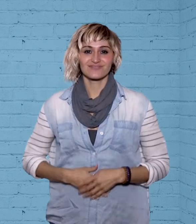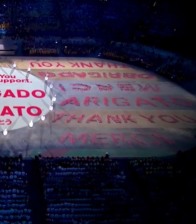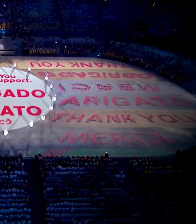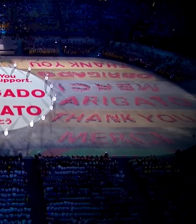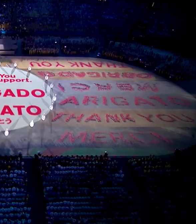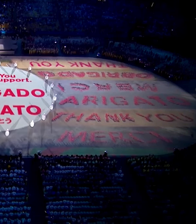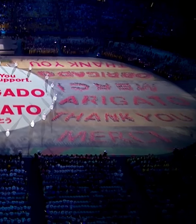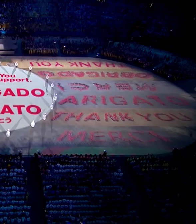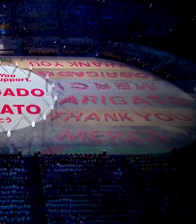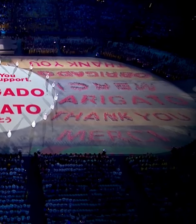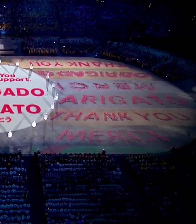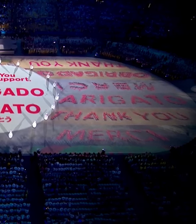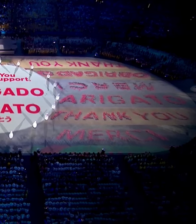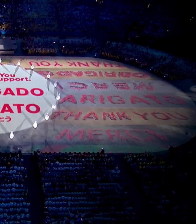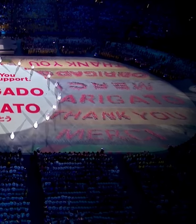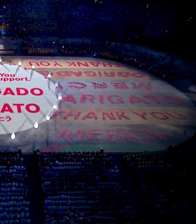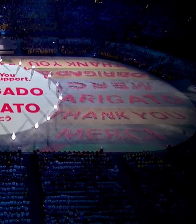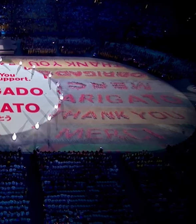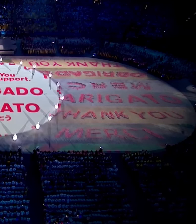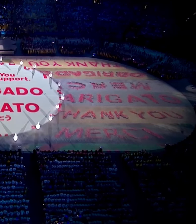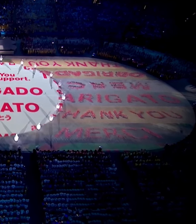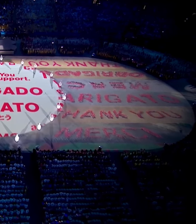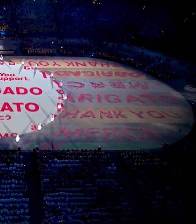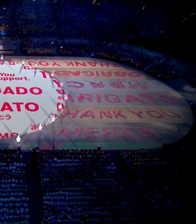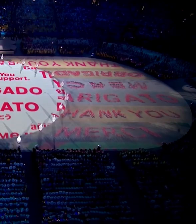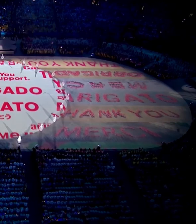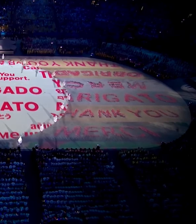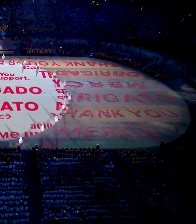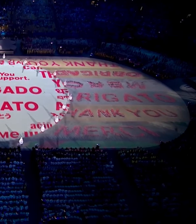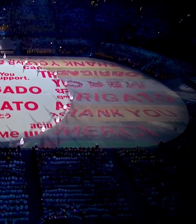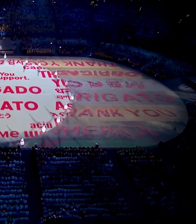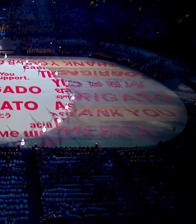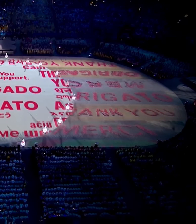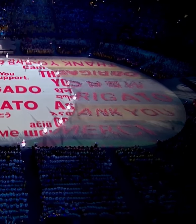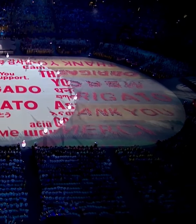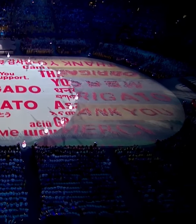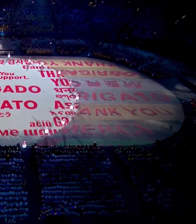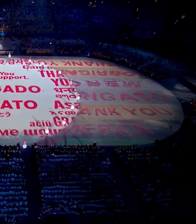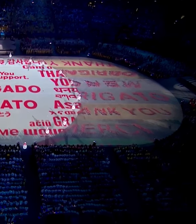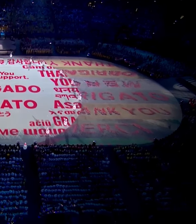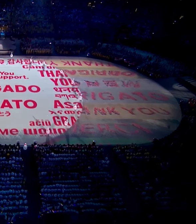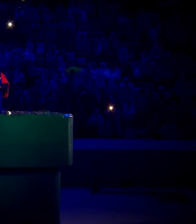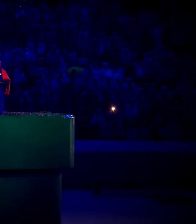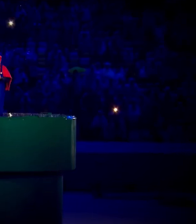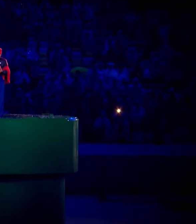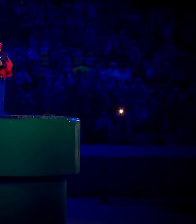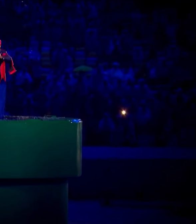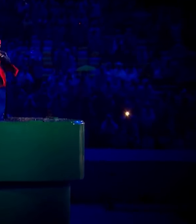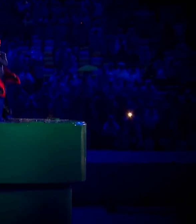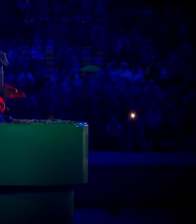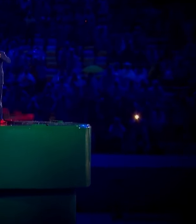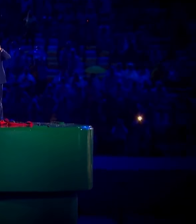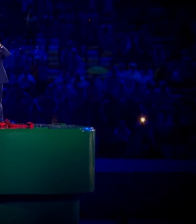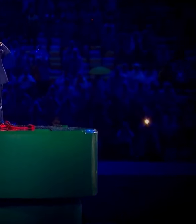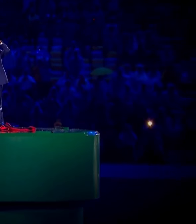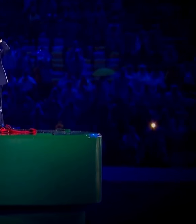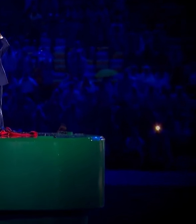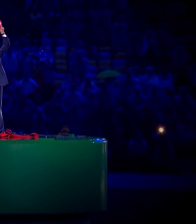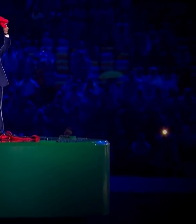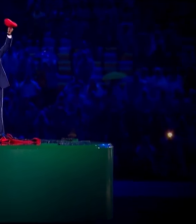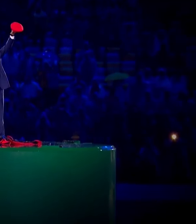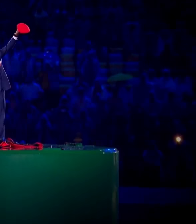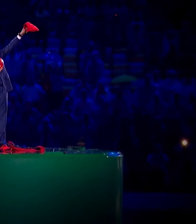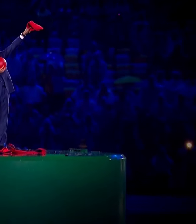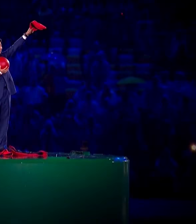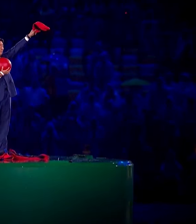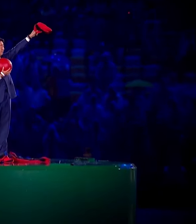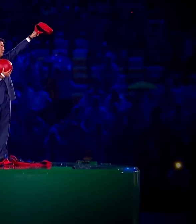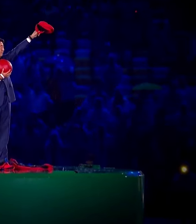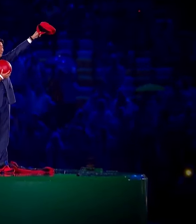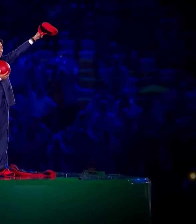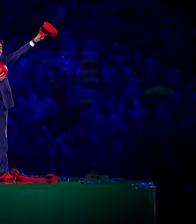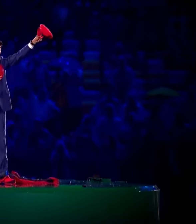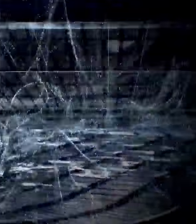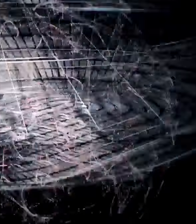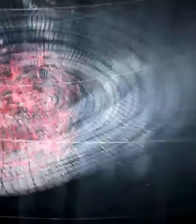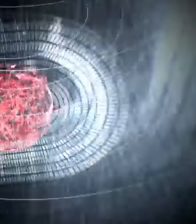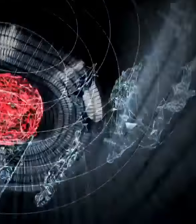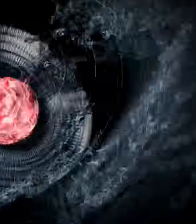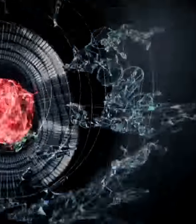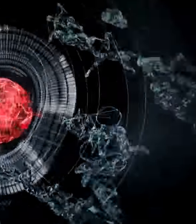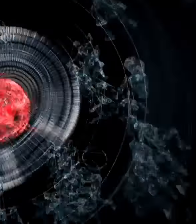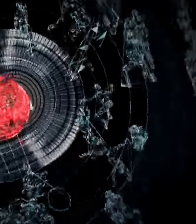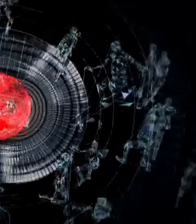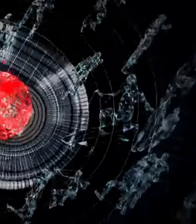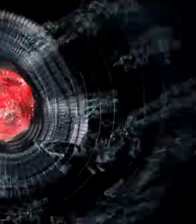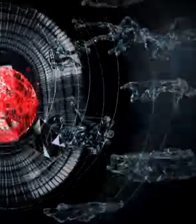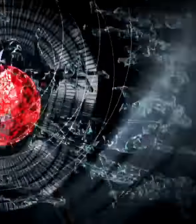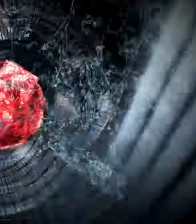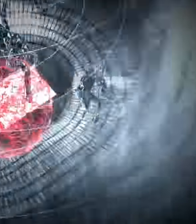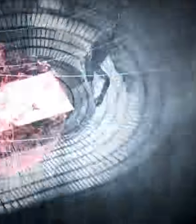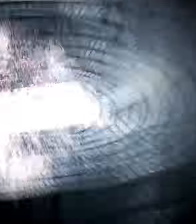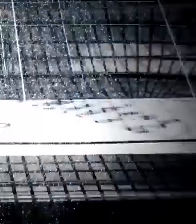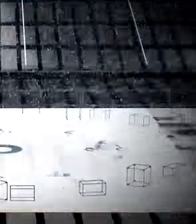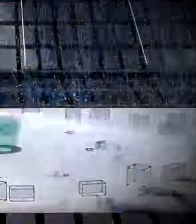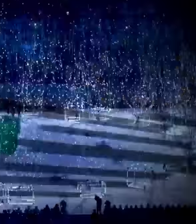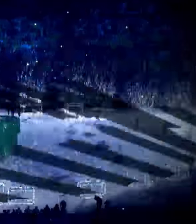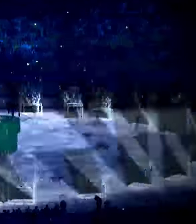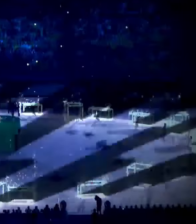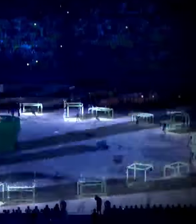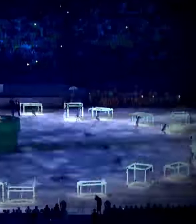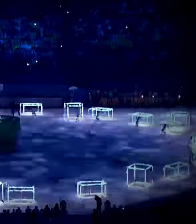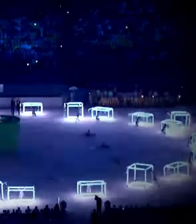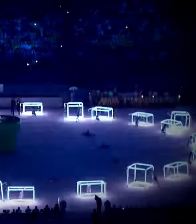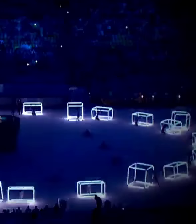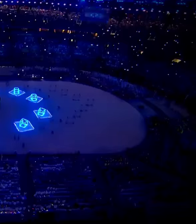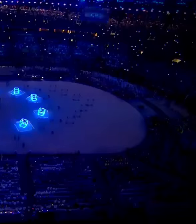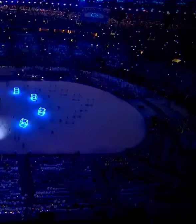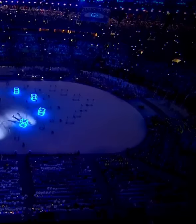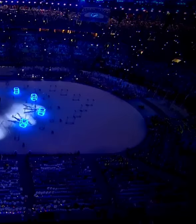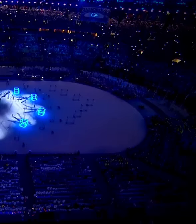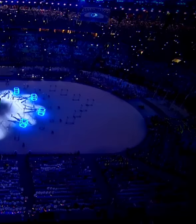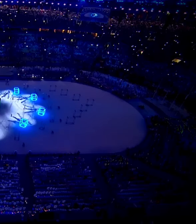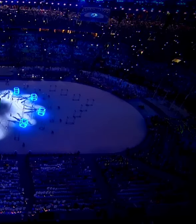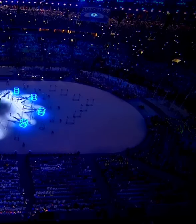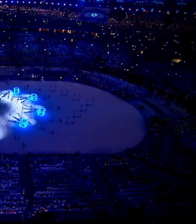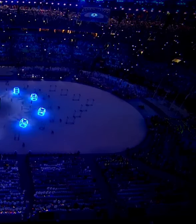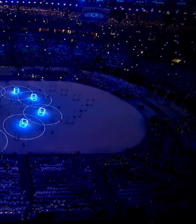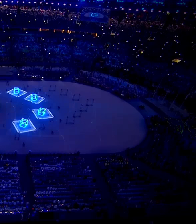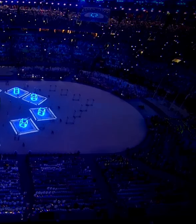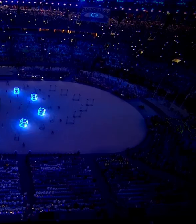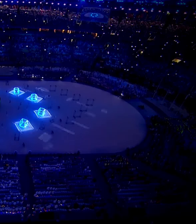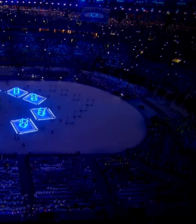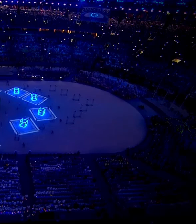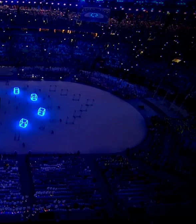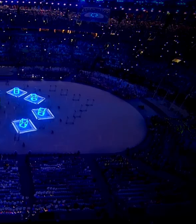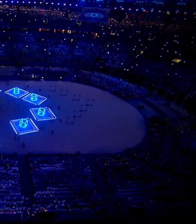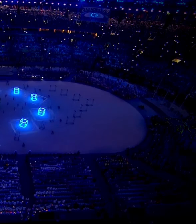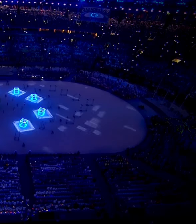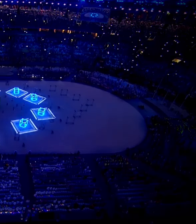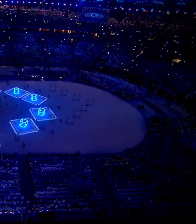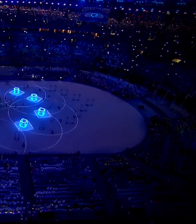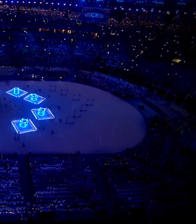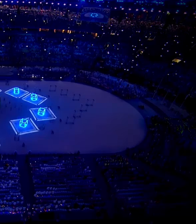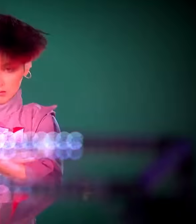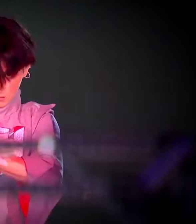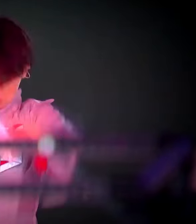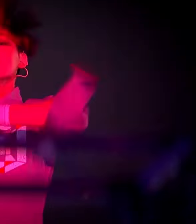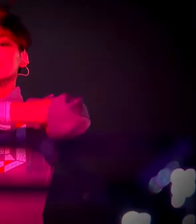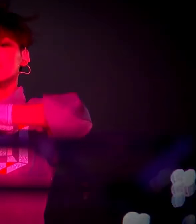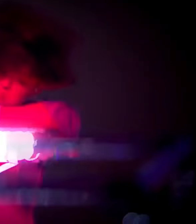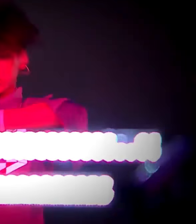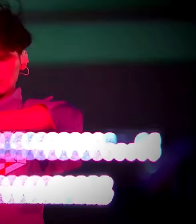Japan’s prime minister showed up dressed as Mario!